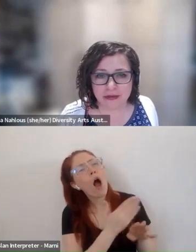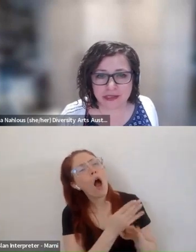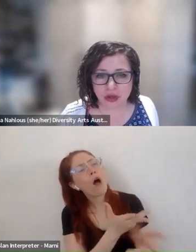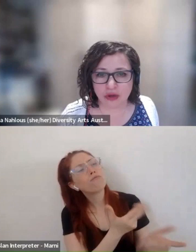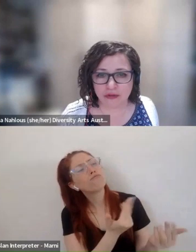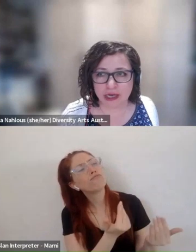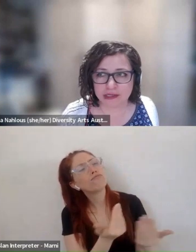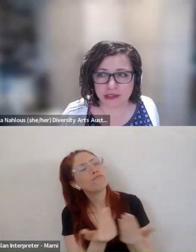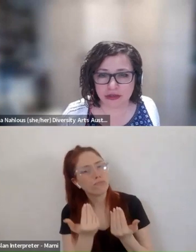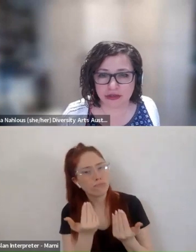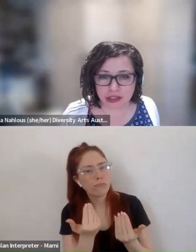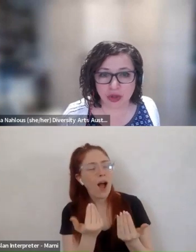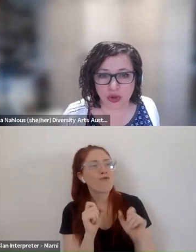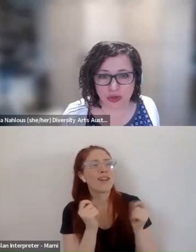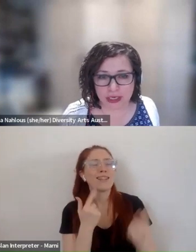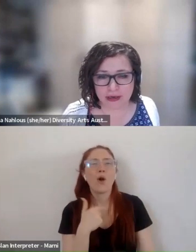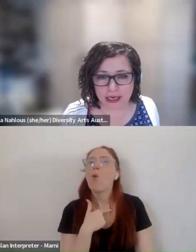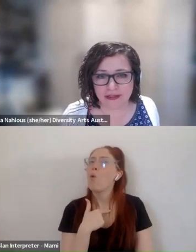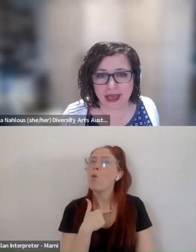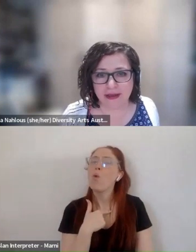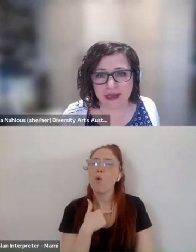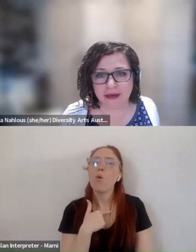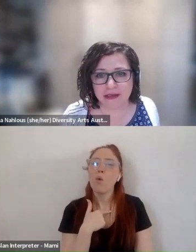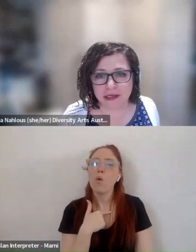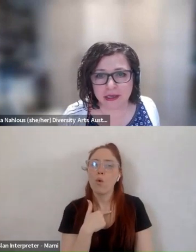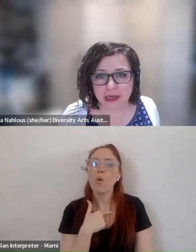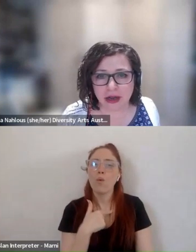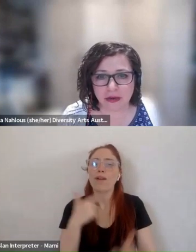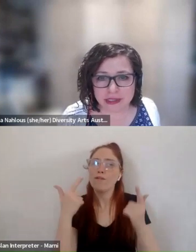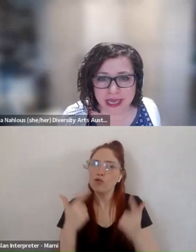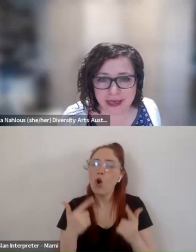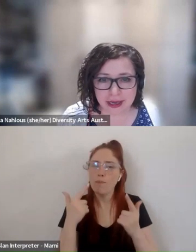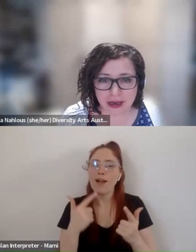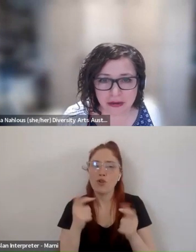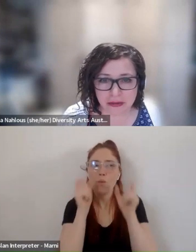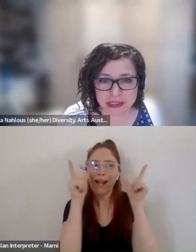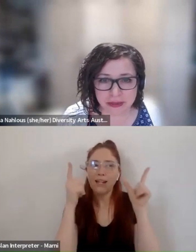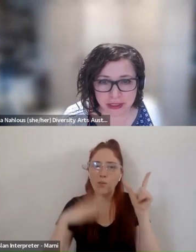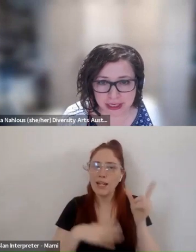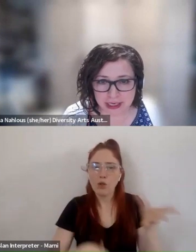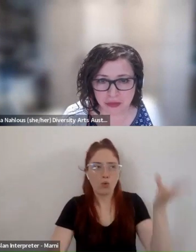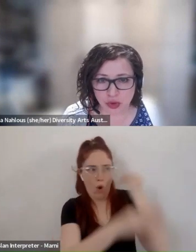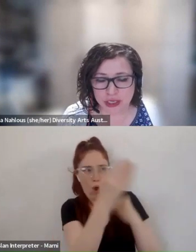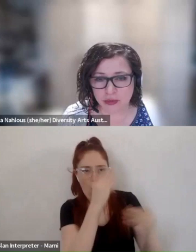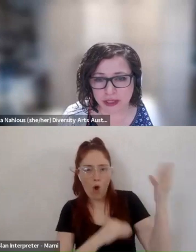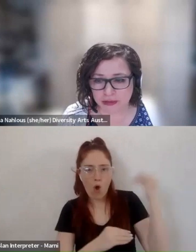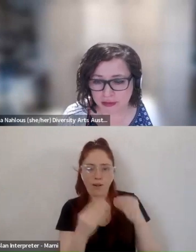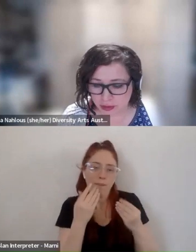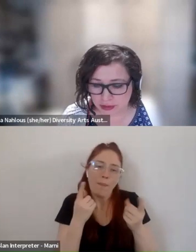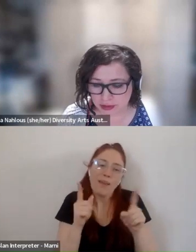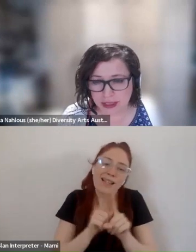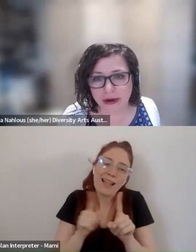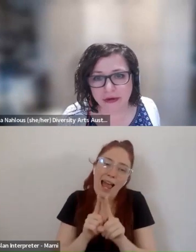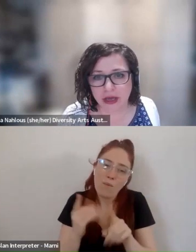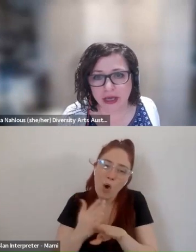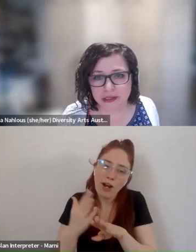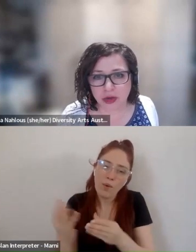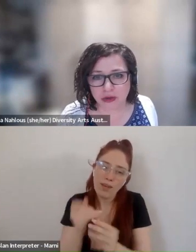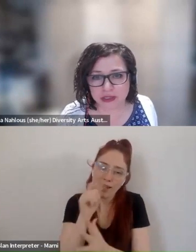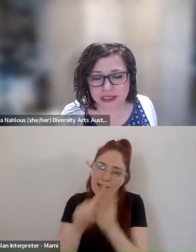there's a lot for us to learn in that. And, and I would say, similarly, in working with with Caroline as well, it's